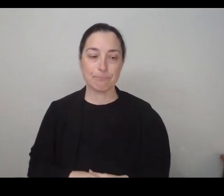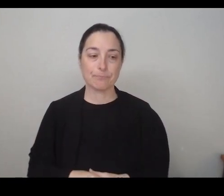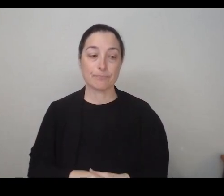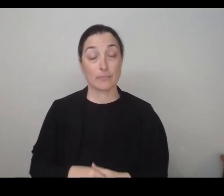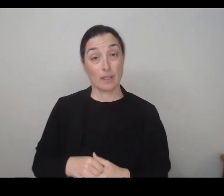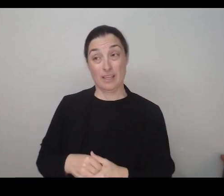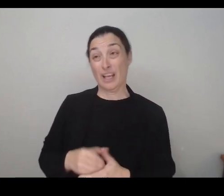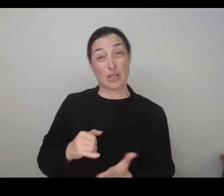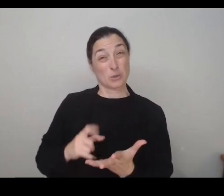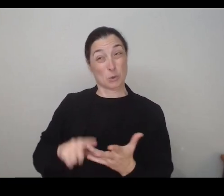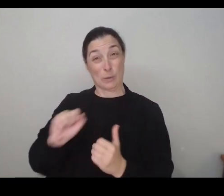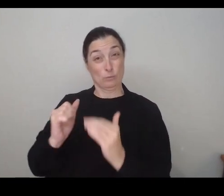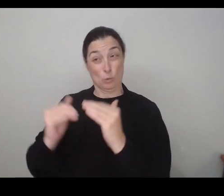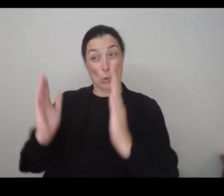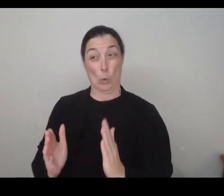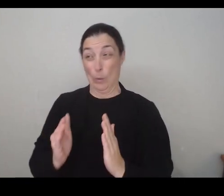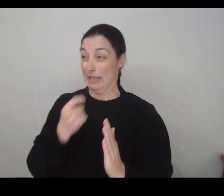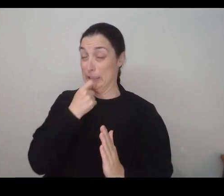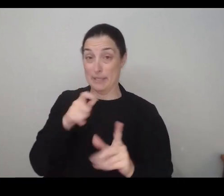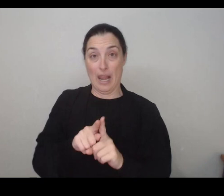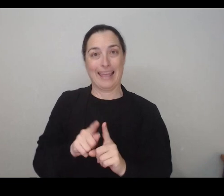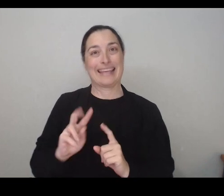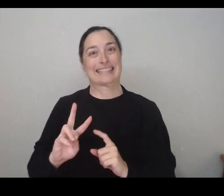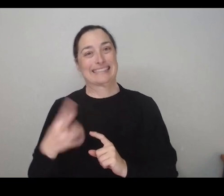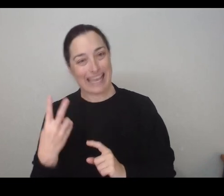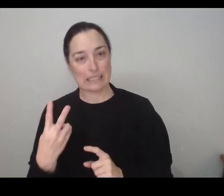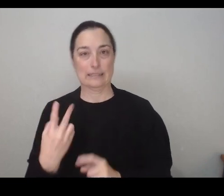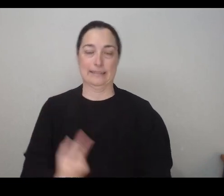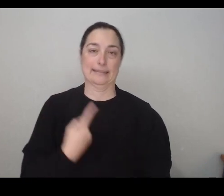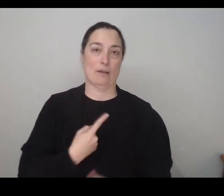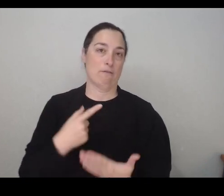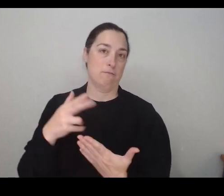the second self-portrait made by Gauguin at that time.